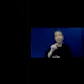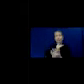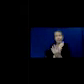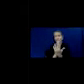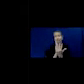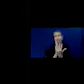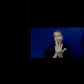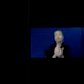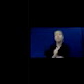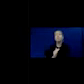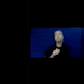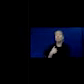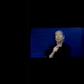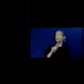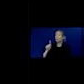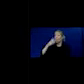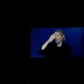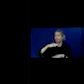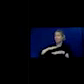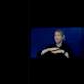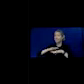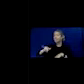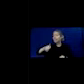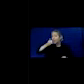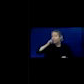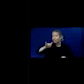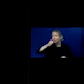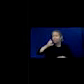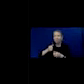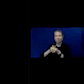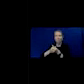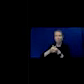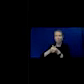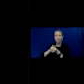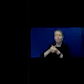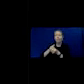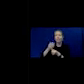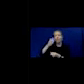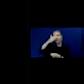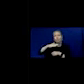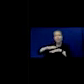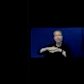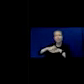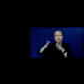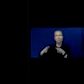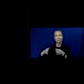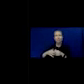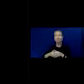desk answering phone calls and saying hi to all the employees that were coming in.